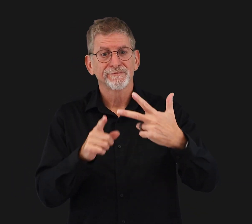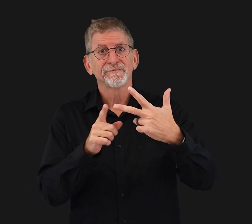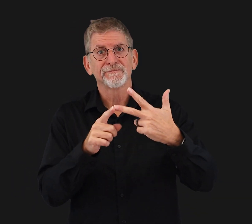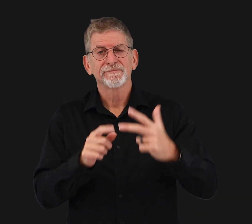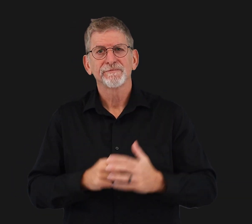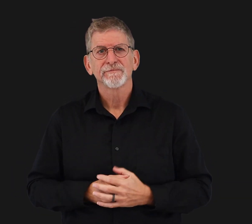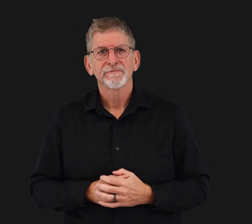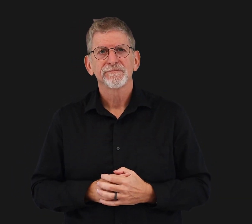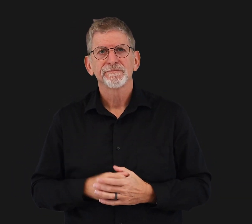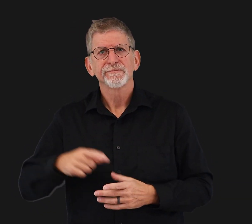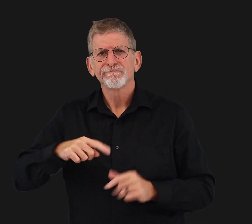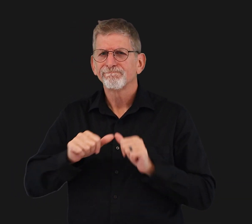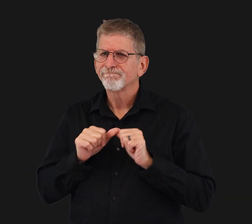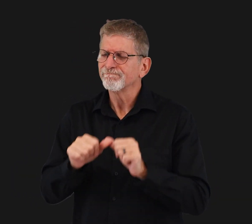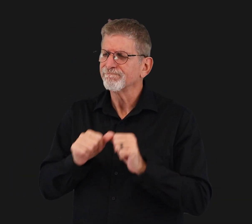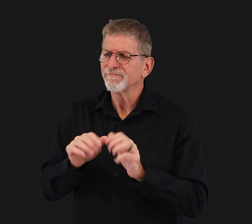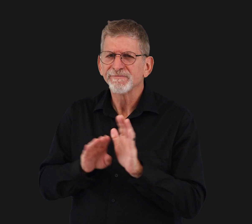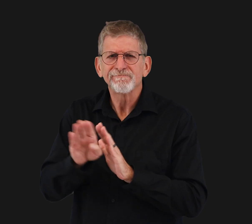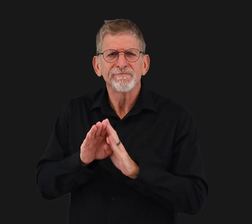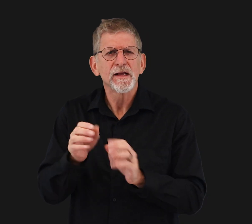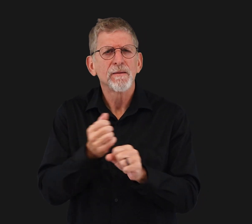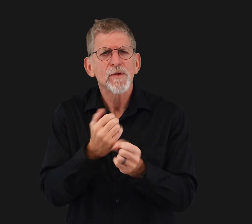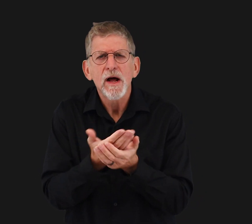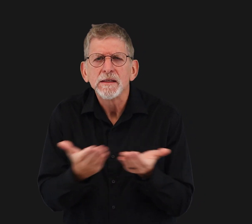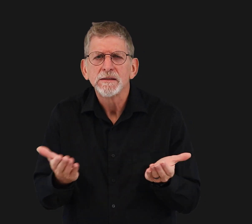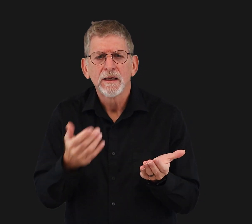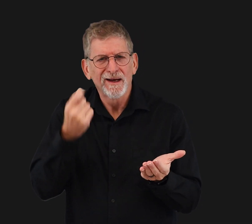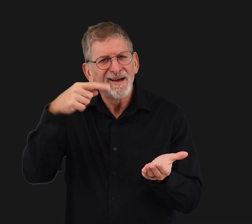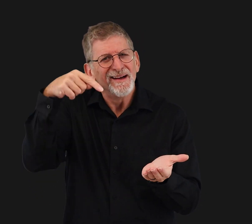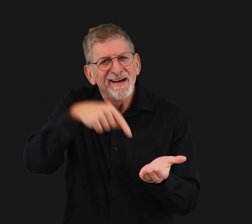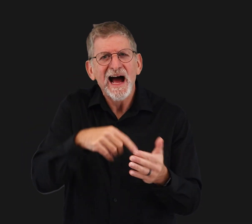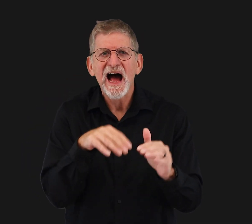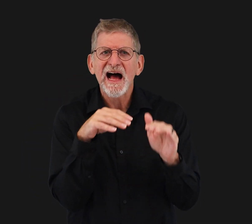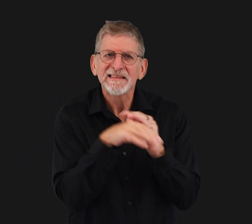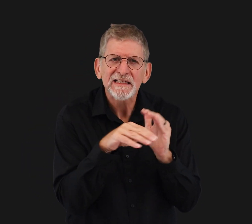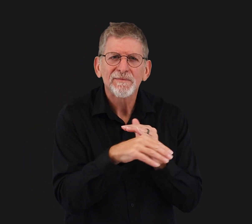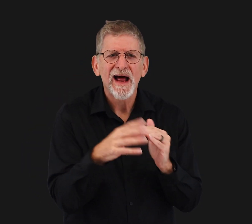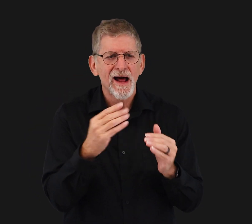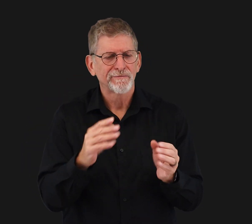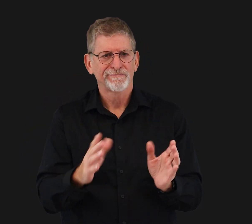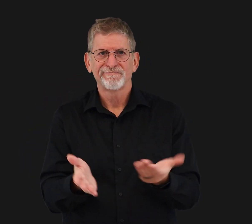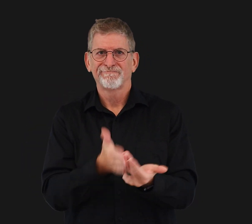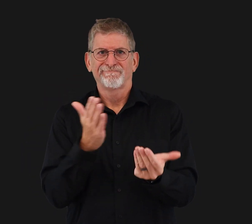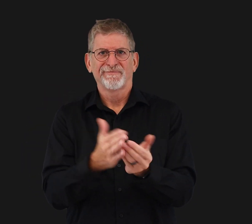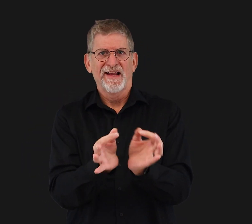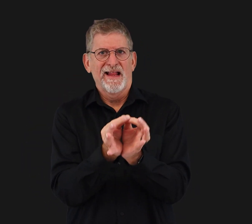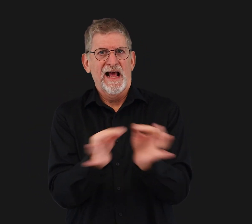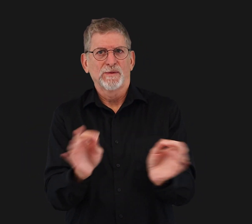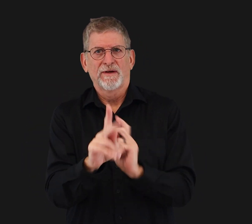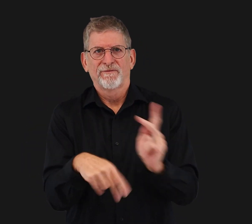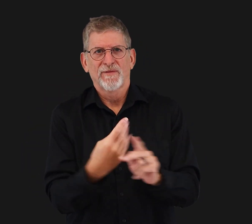• We continued to develop products in accessible and plain language formats